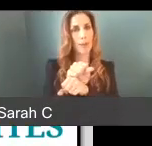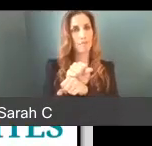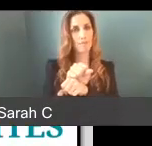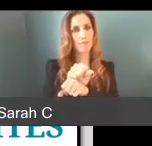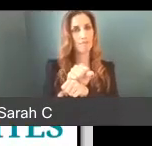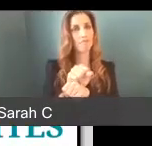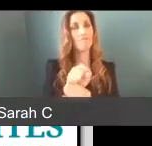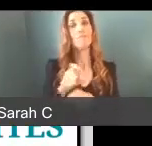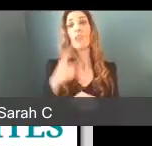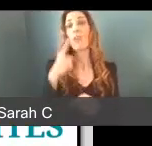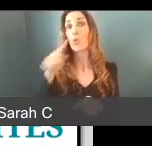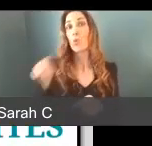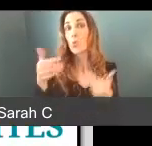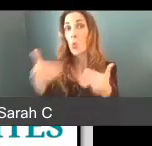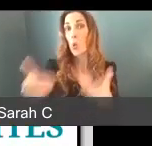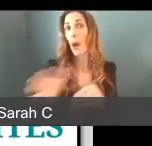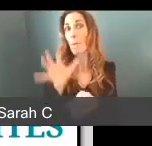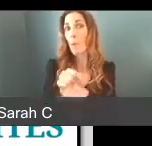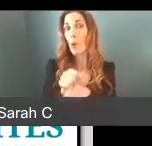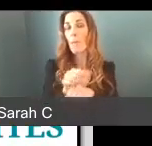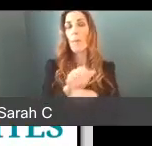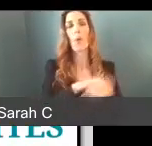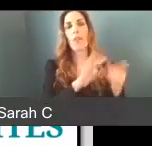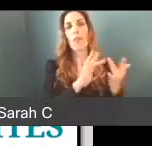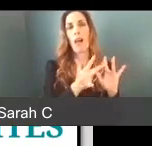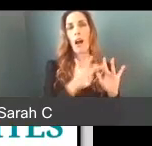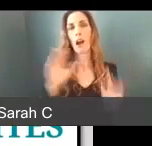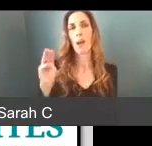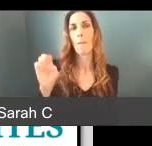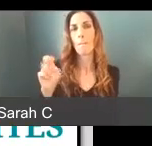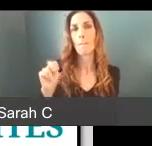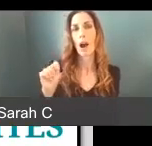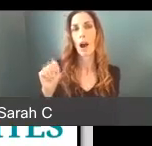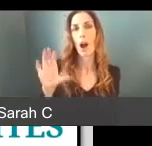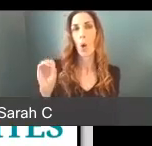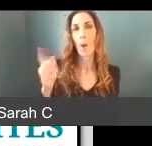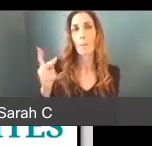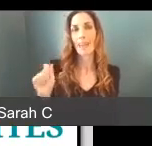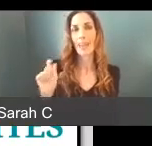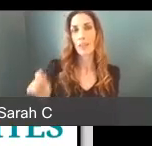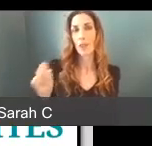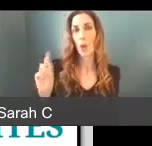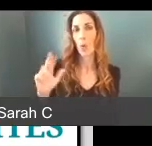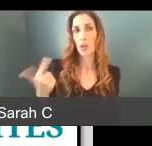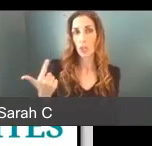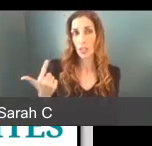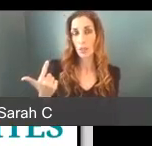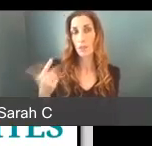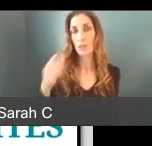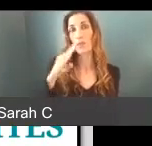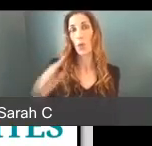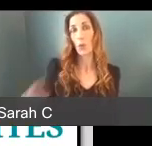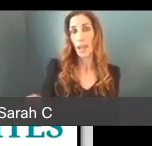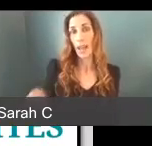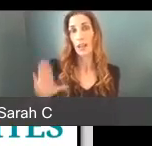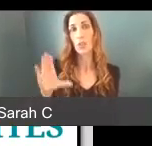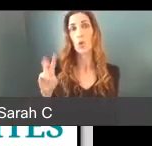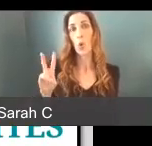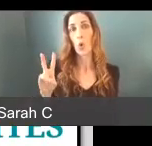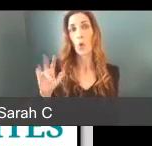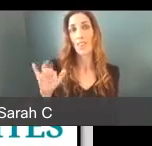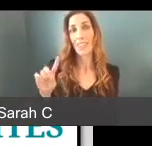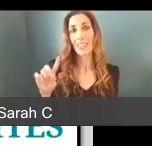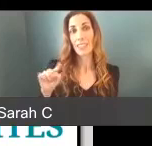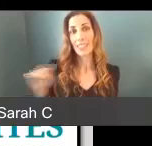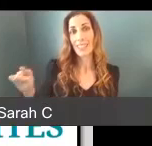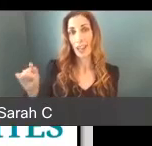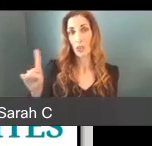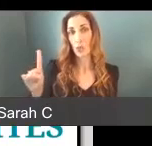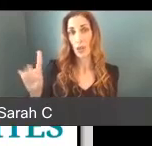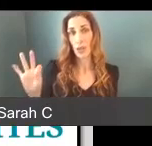appointment, you can go online at www.montcopa.org/COVID-19 and click on